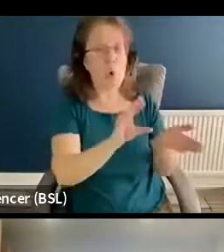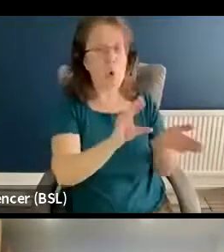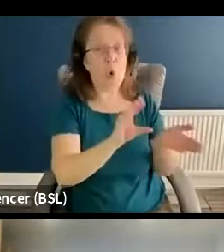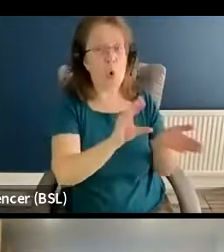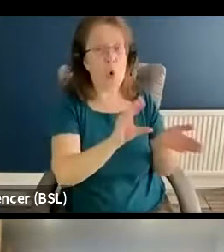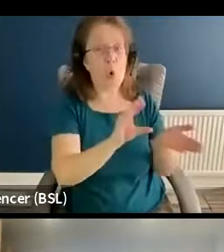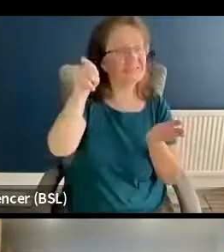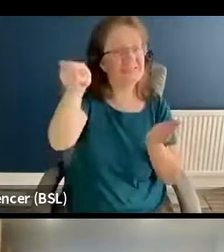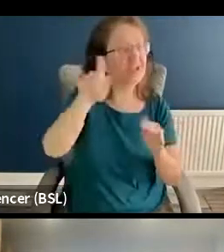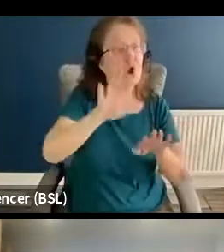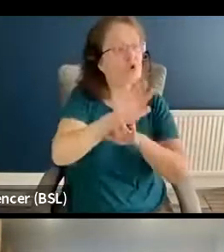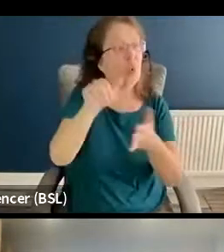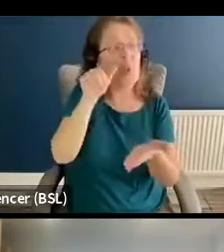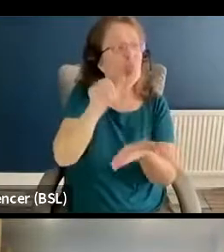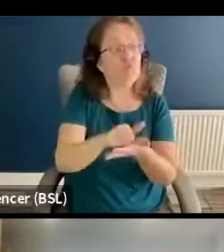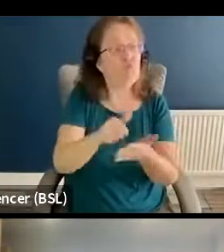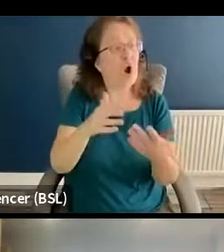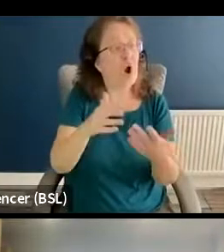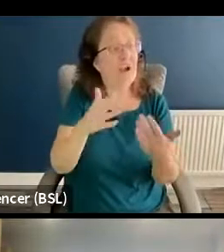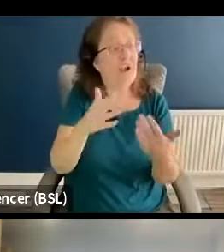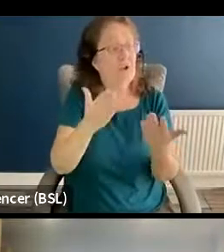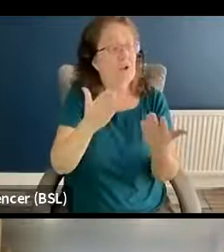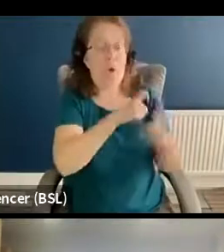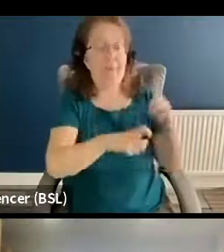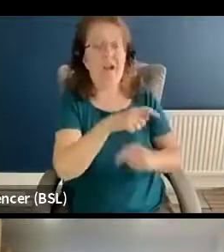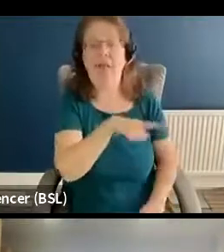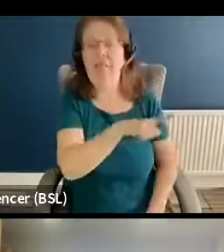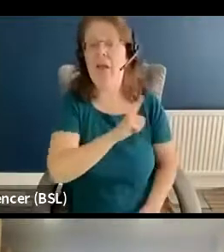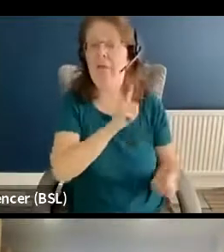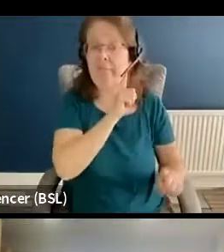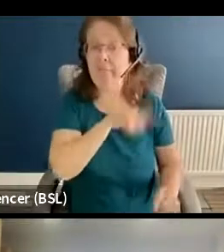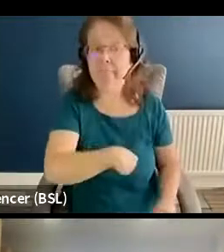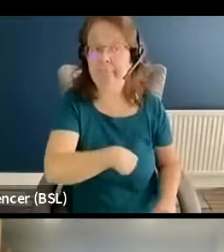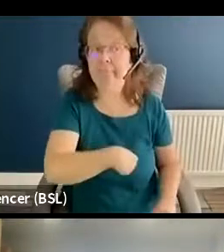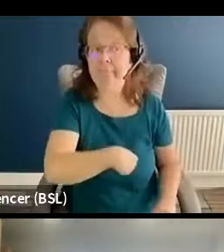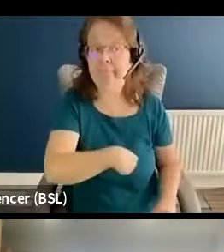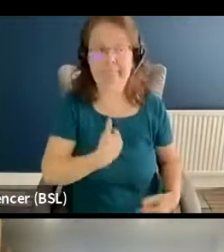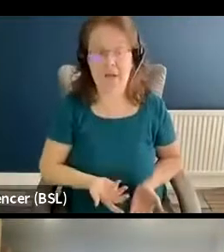not doing the right thing by our community. They did anyway. Okay, fine. I hope they lose all their